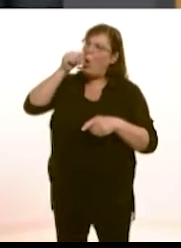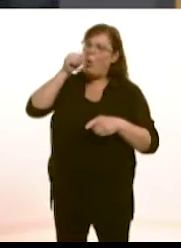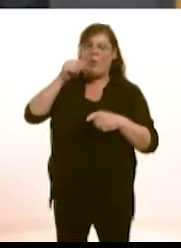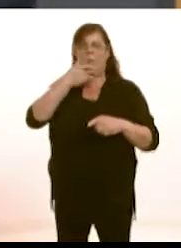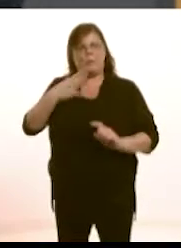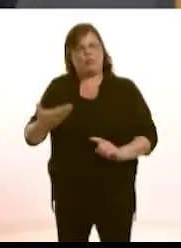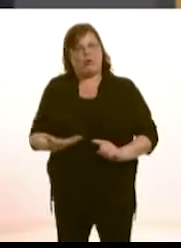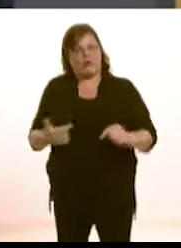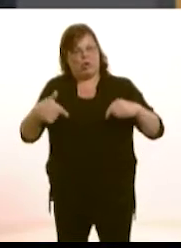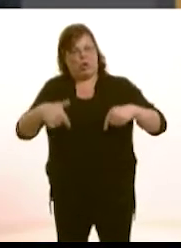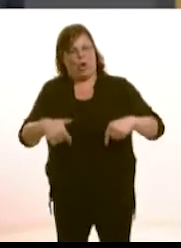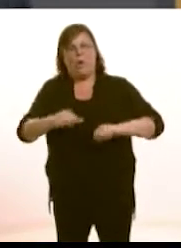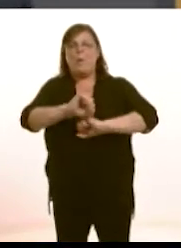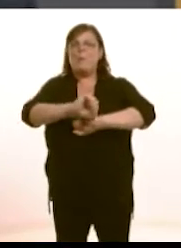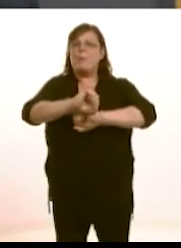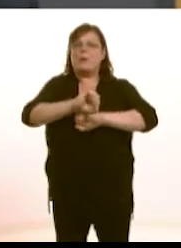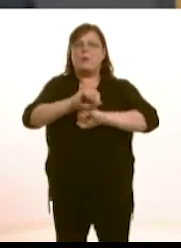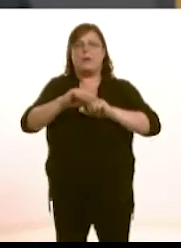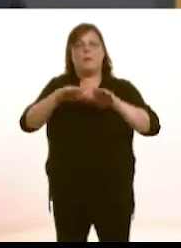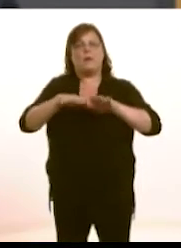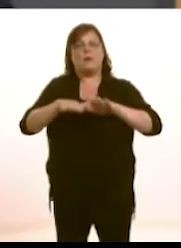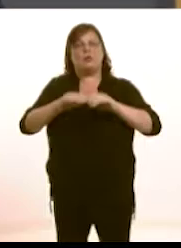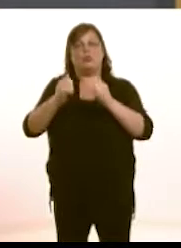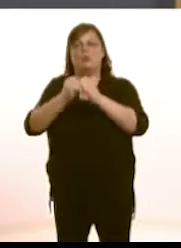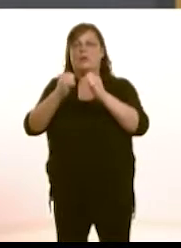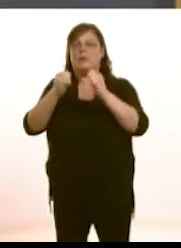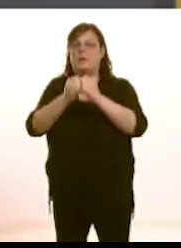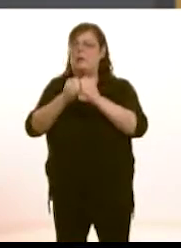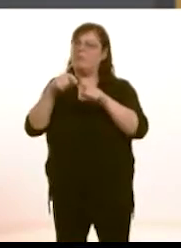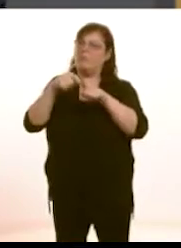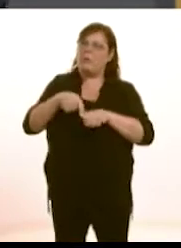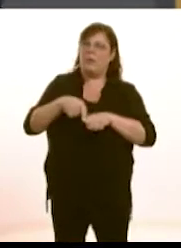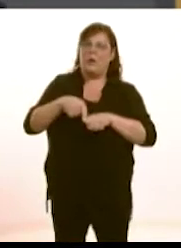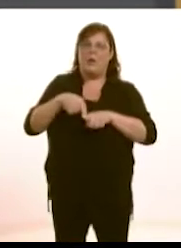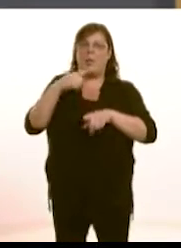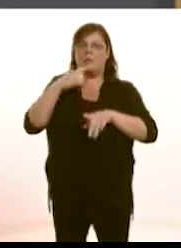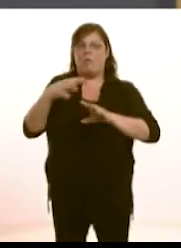here are protected under Britainís existing treaty obligations that are not relevant to the EU.